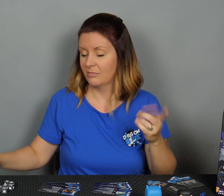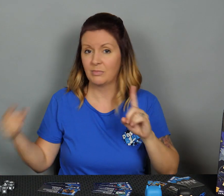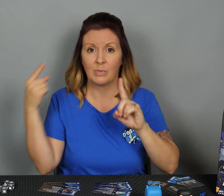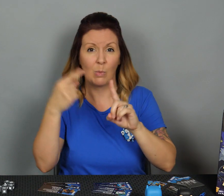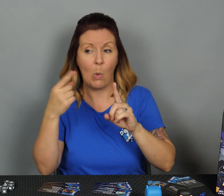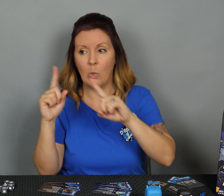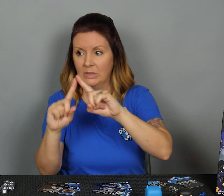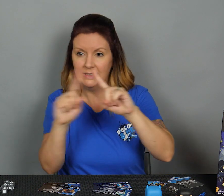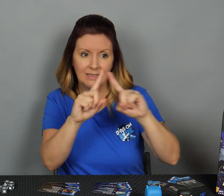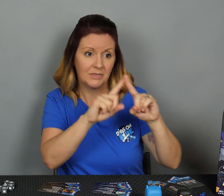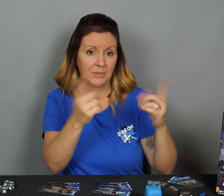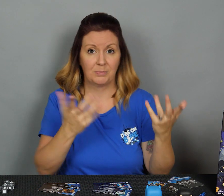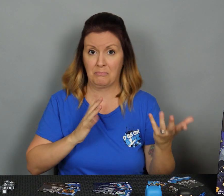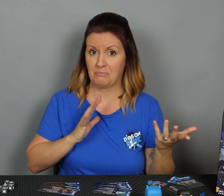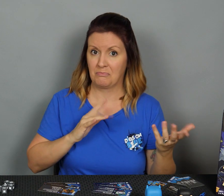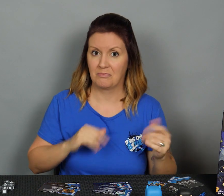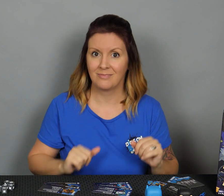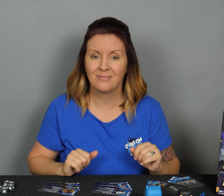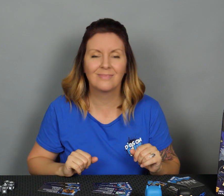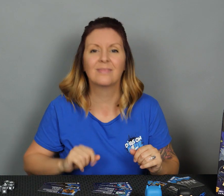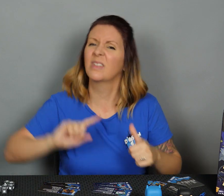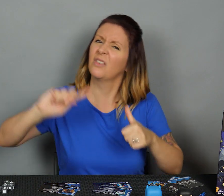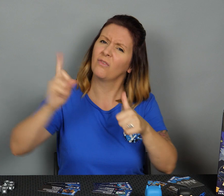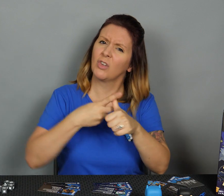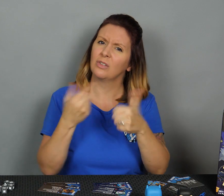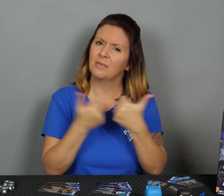objectives.